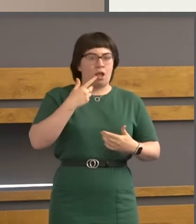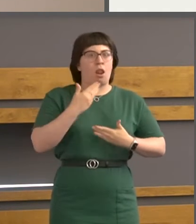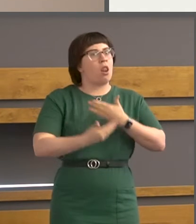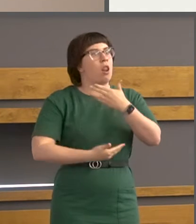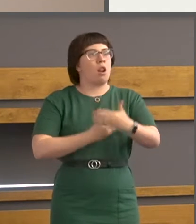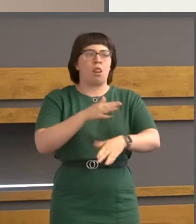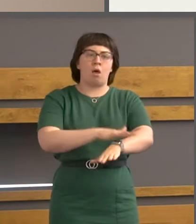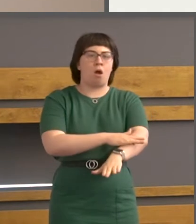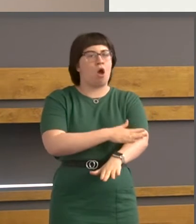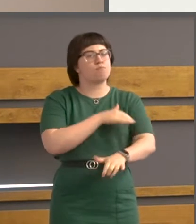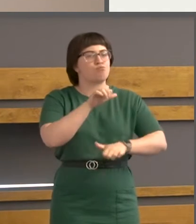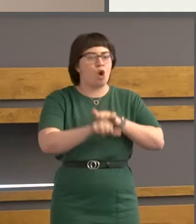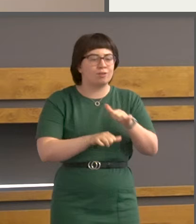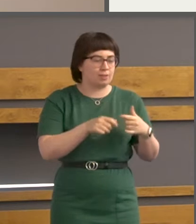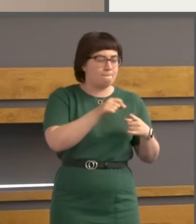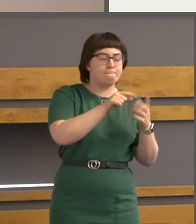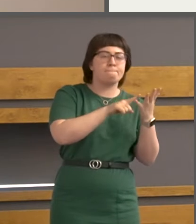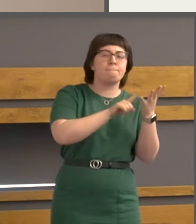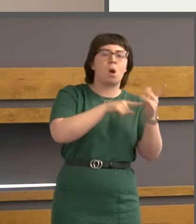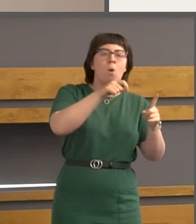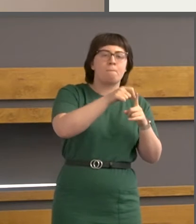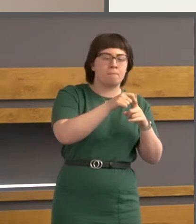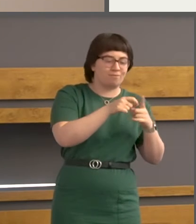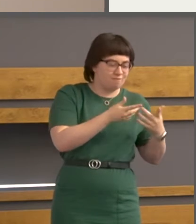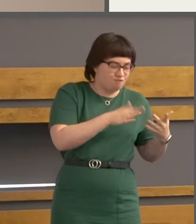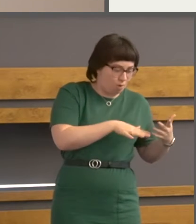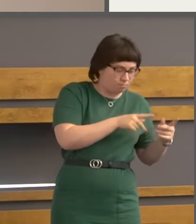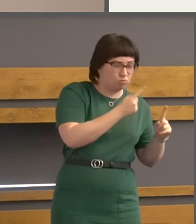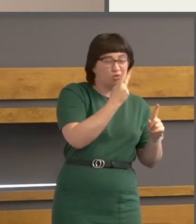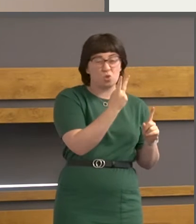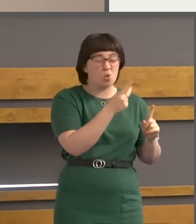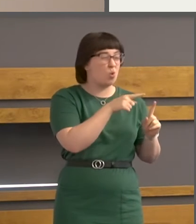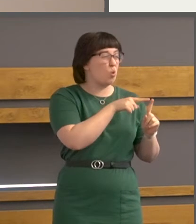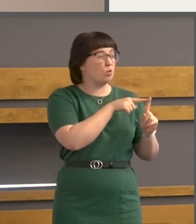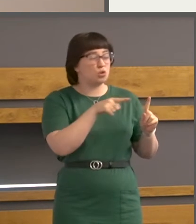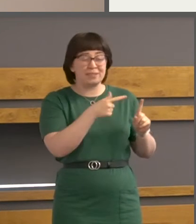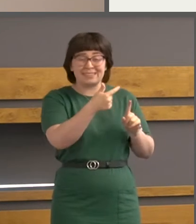and you're sort of with the pulp for, you know, anywhere from two to seven hours.